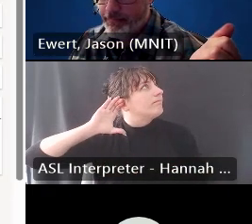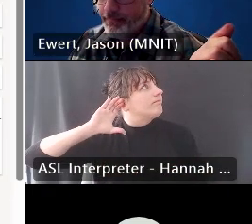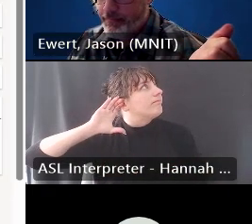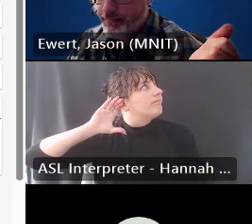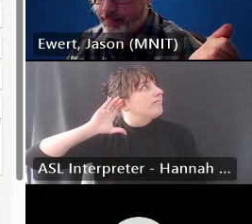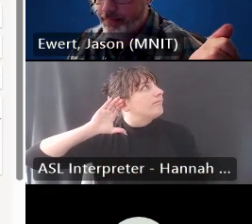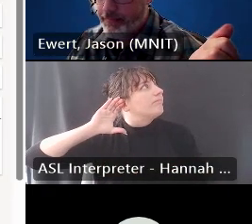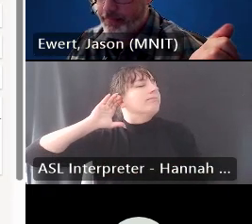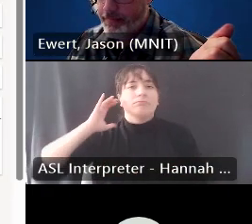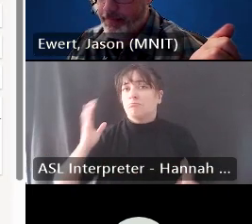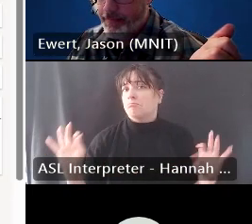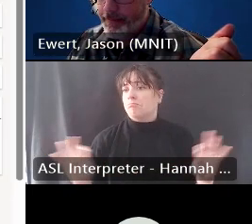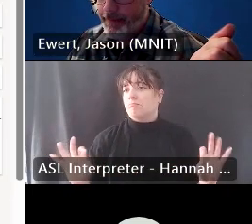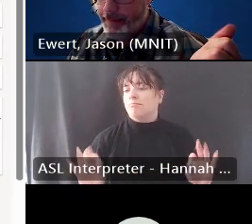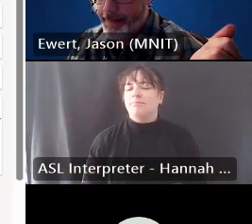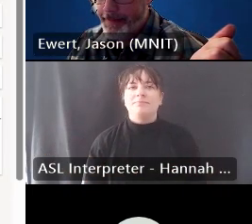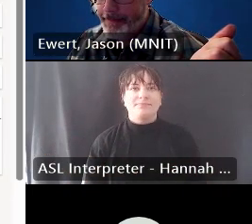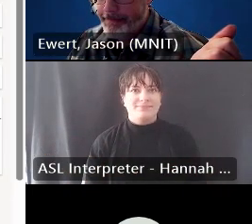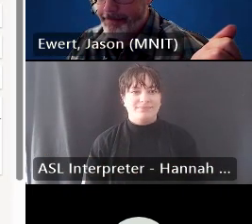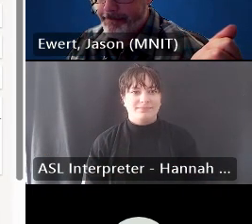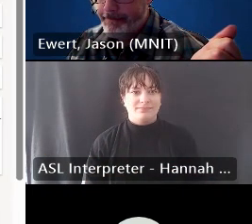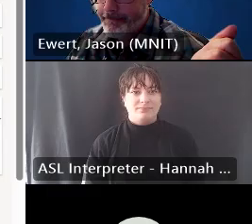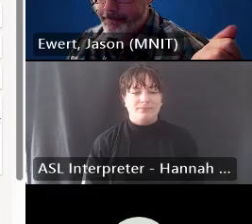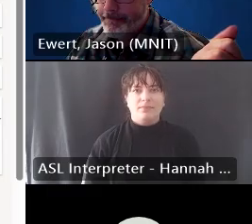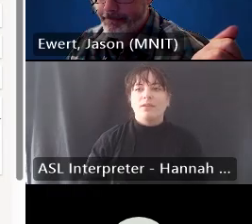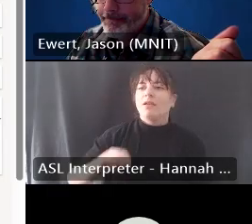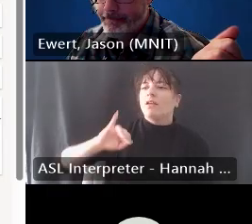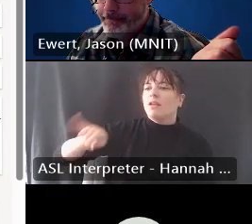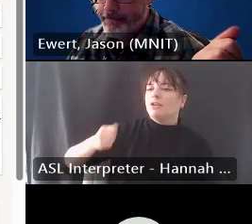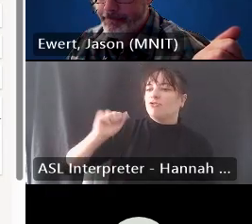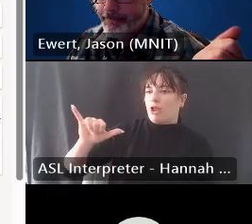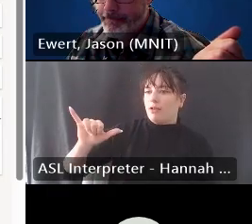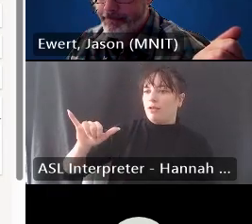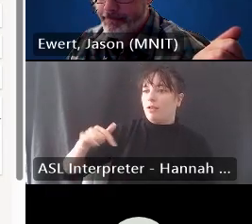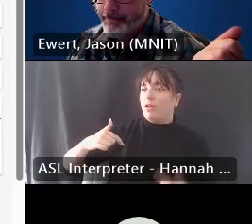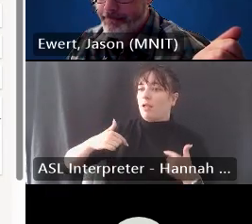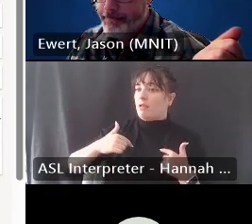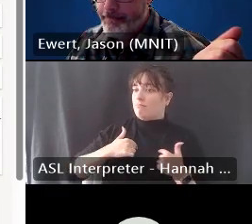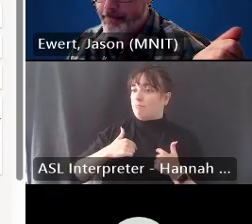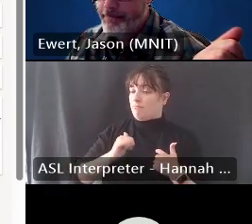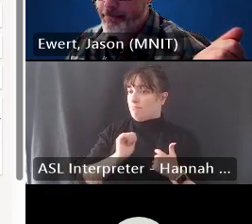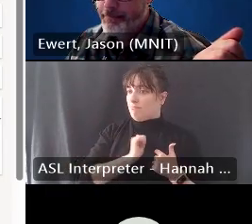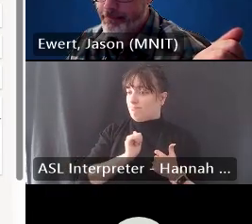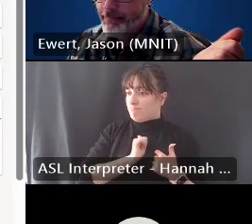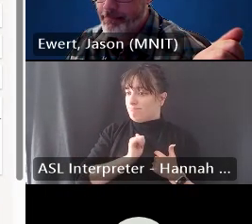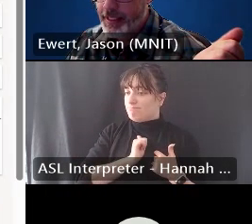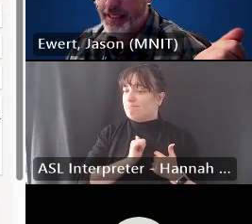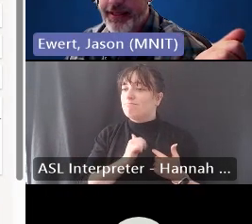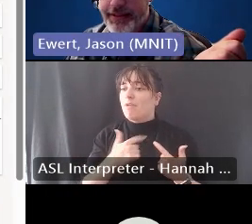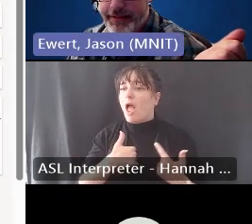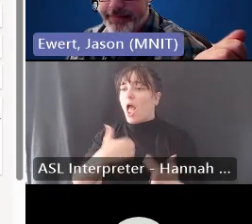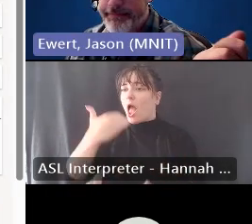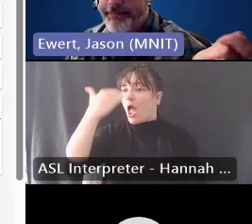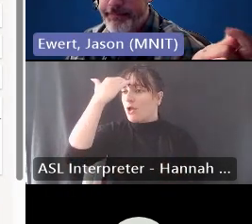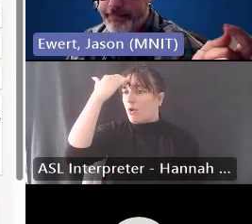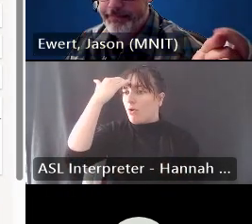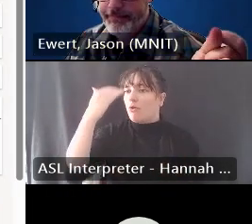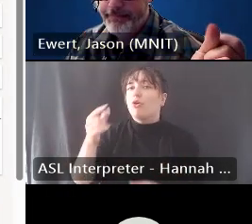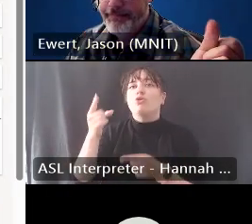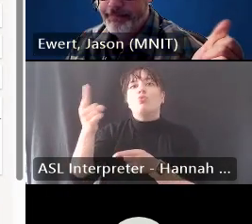This is Jay. I can imagine someone who is low vision using the screen reader, but they want to see what's there,